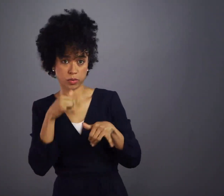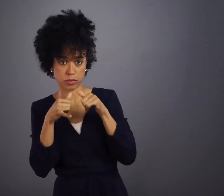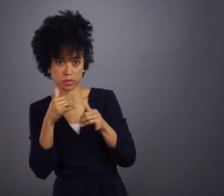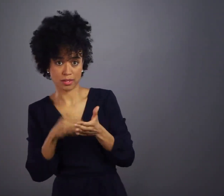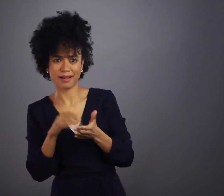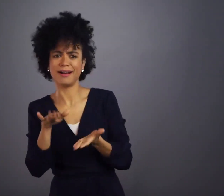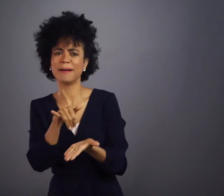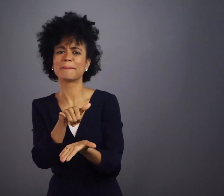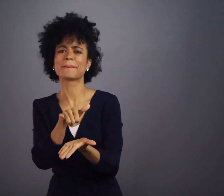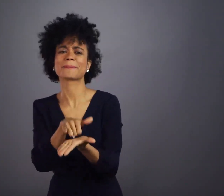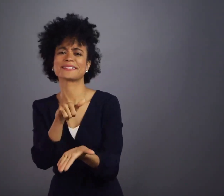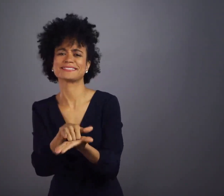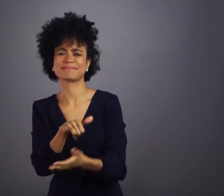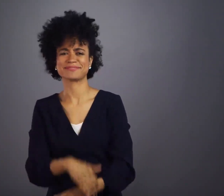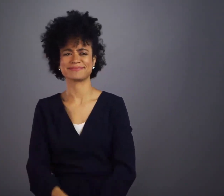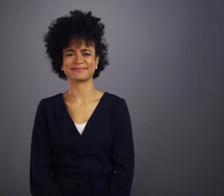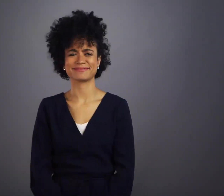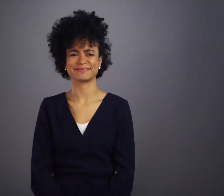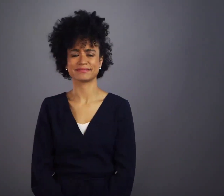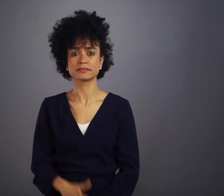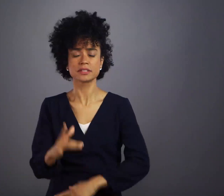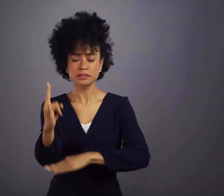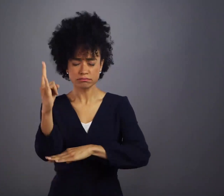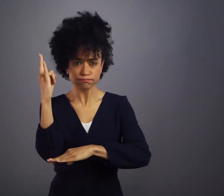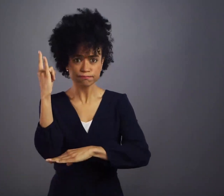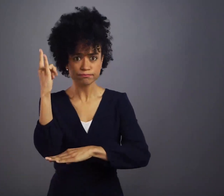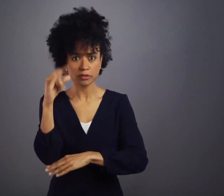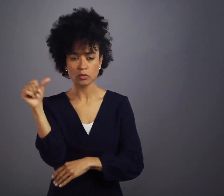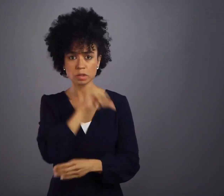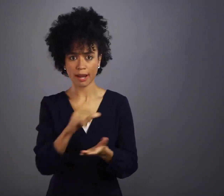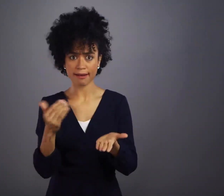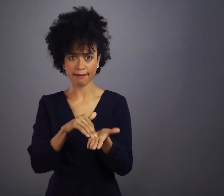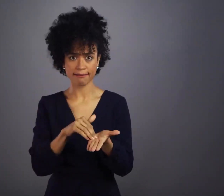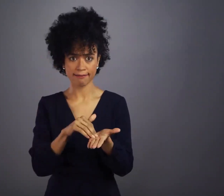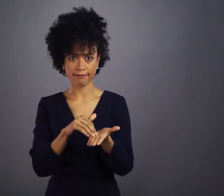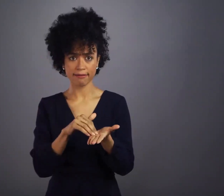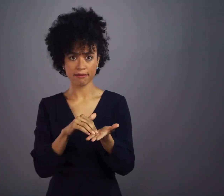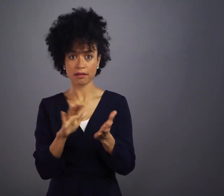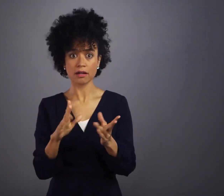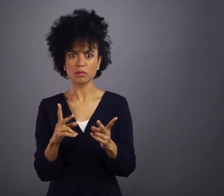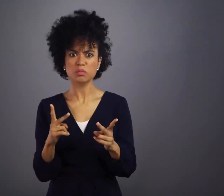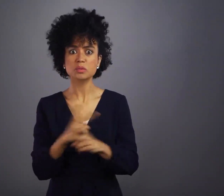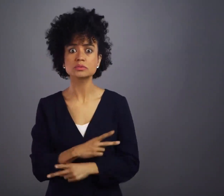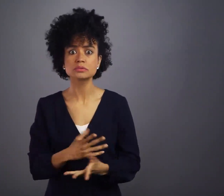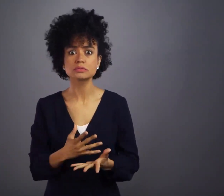Above all, he believed he had acquired such a profound knowledge of the inner workings of his mind